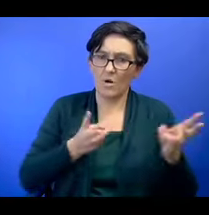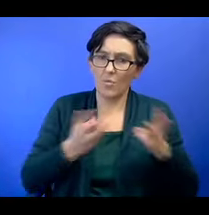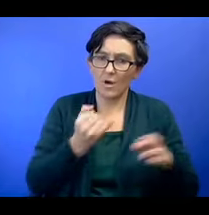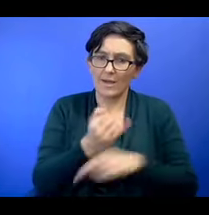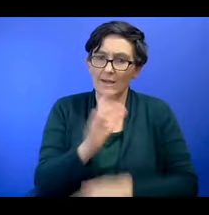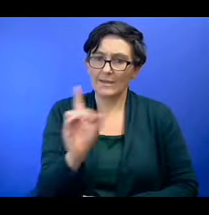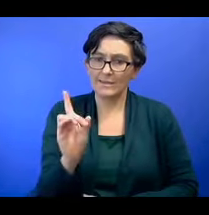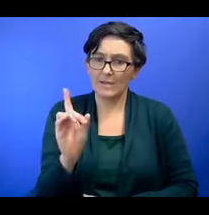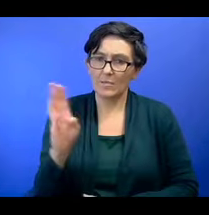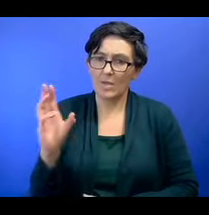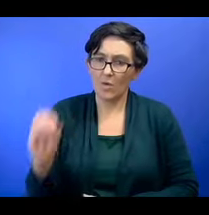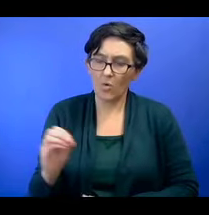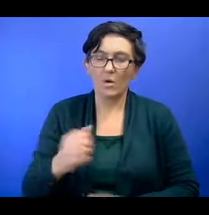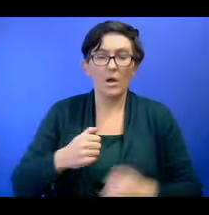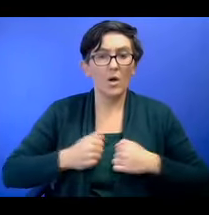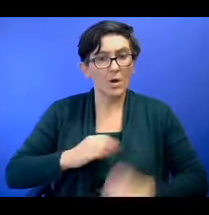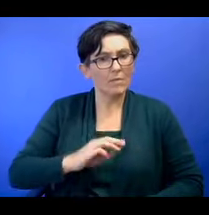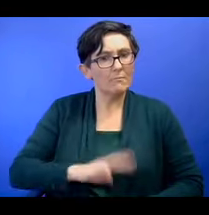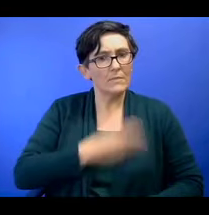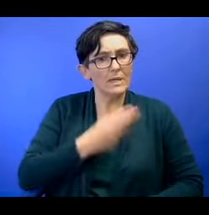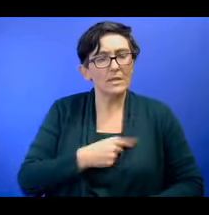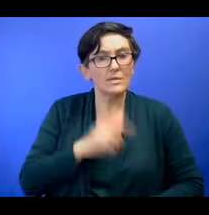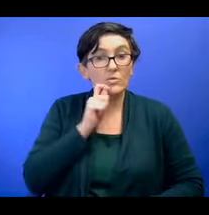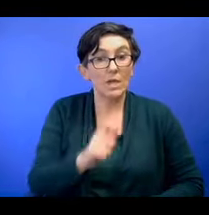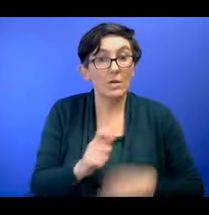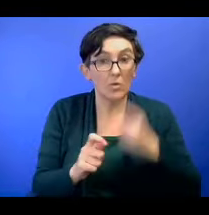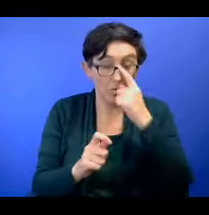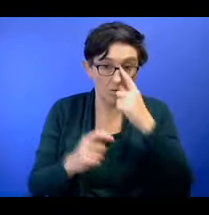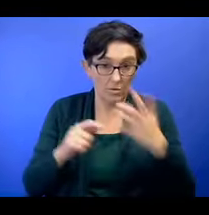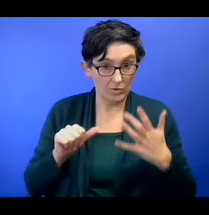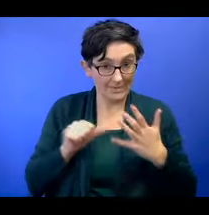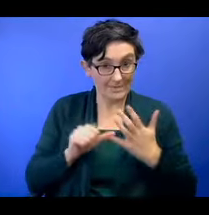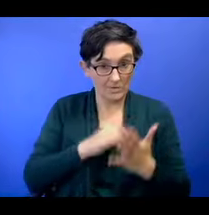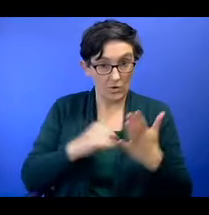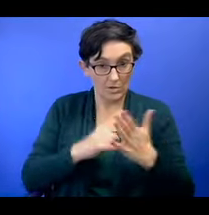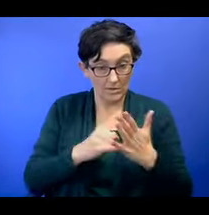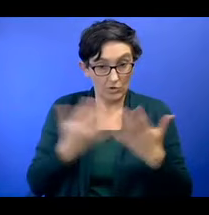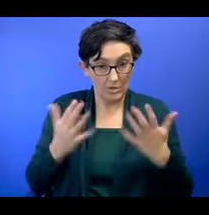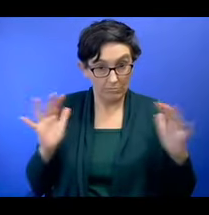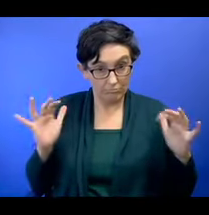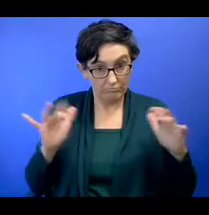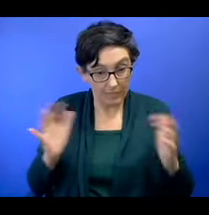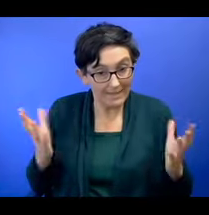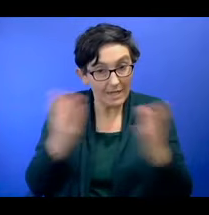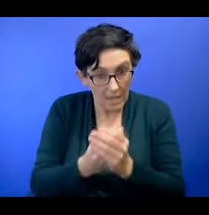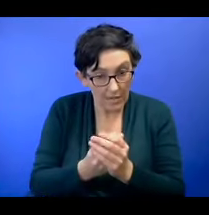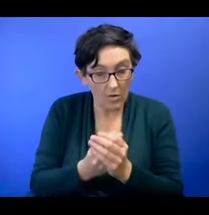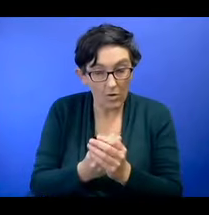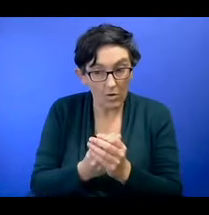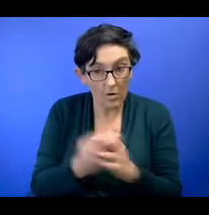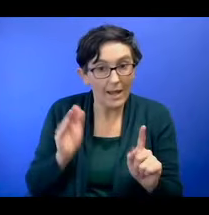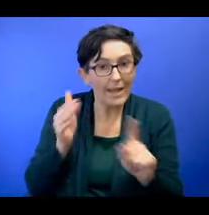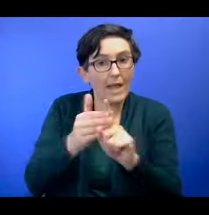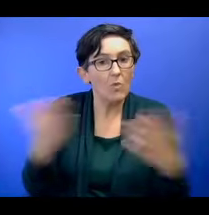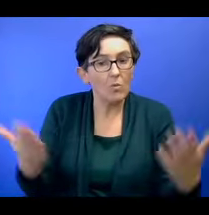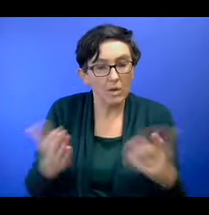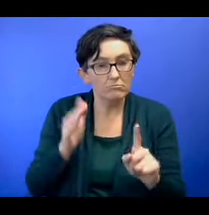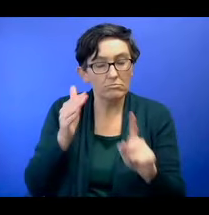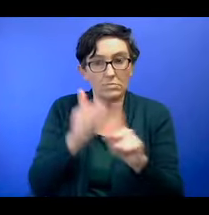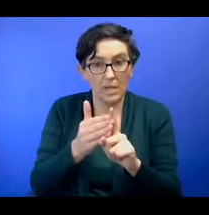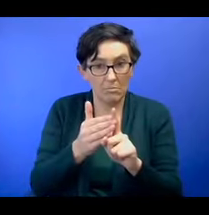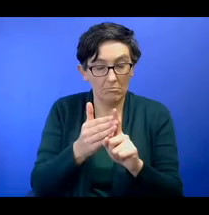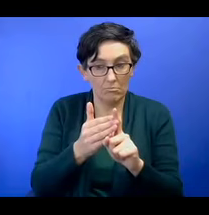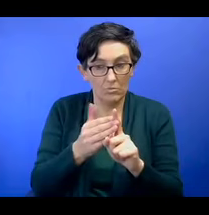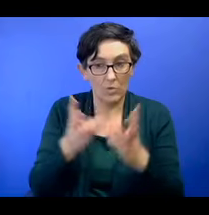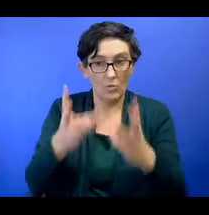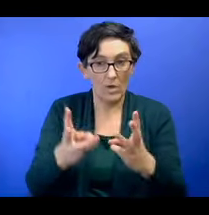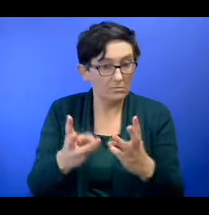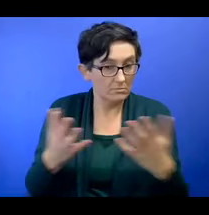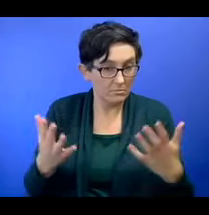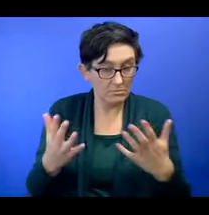and we're very pleased to let you know, our six organizations have come together with a view to being part of the State report.